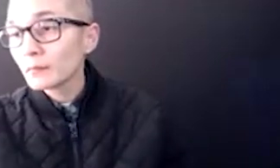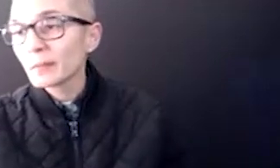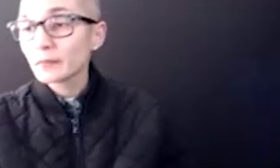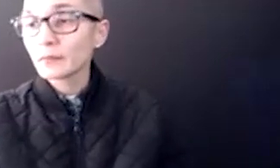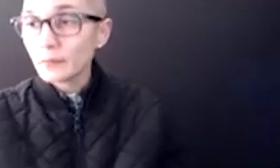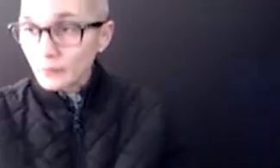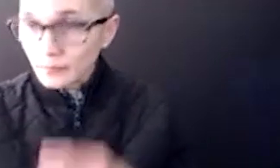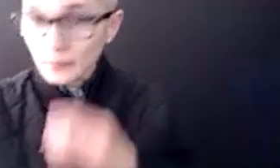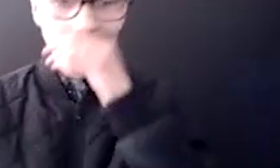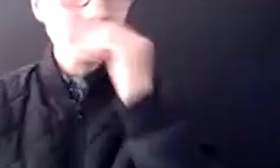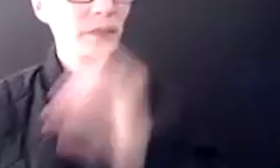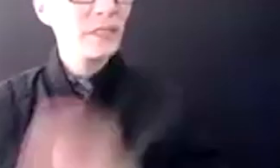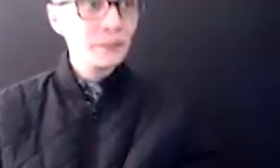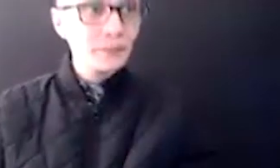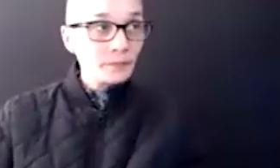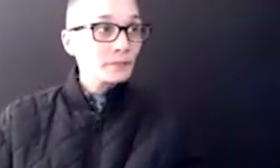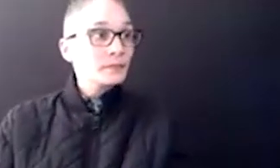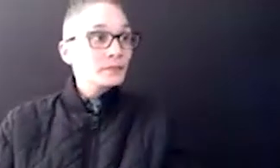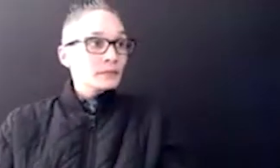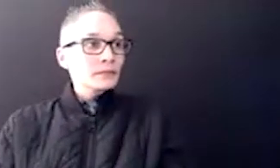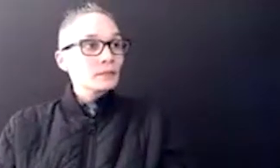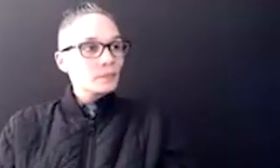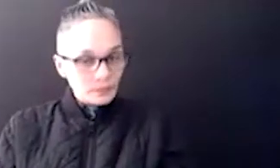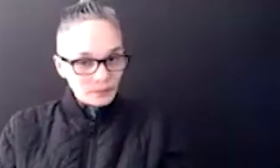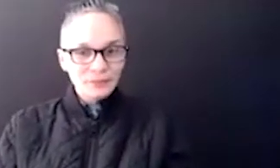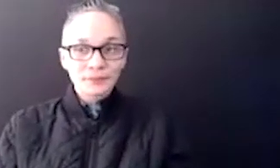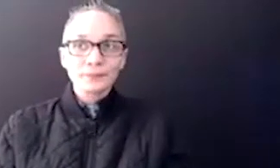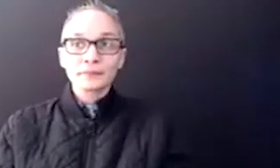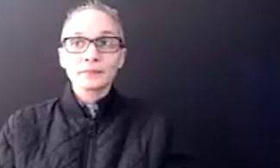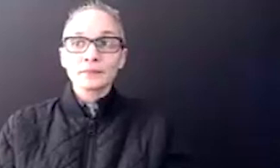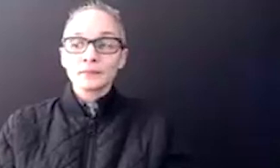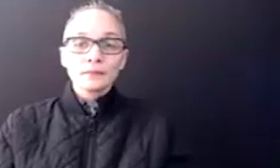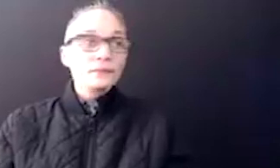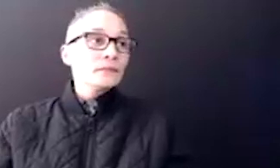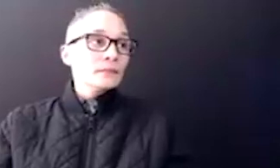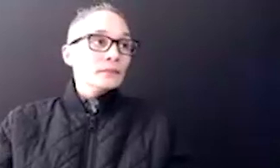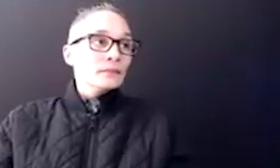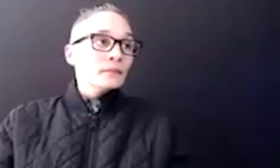will give us the benefit of the doubt, because I do know. This previous visiting committee.